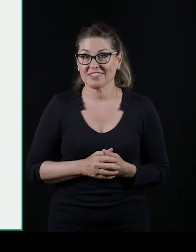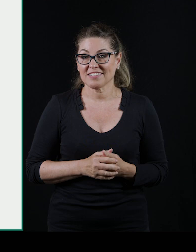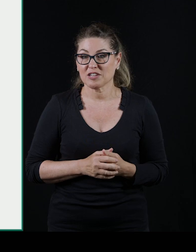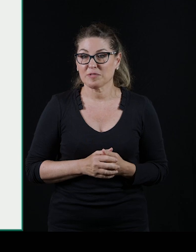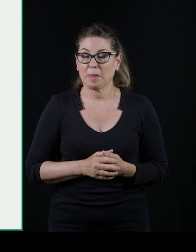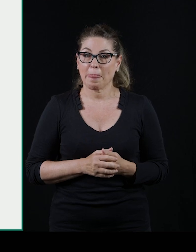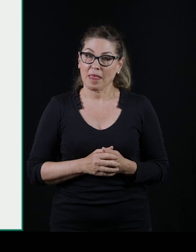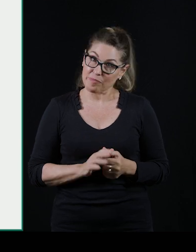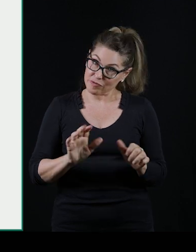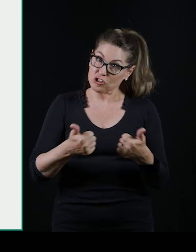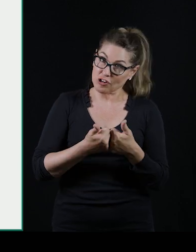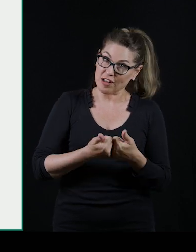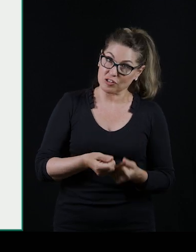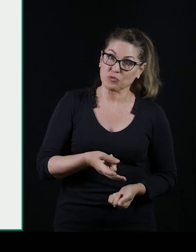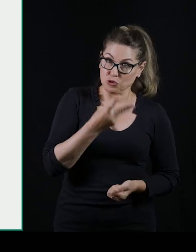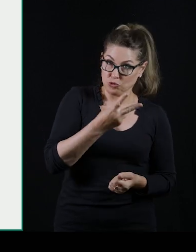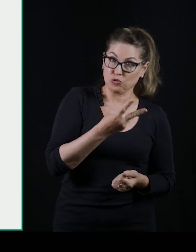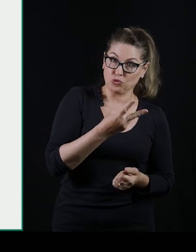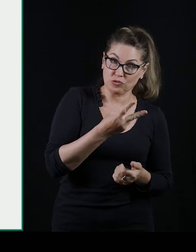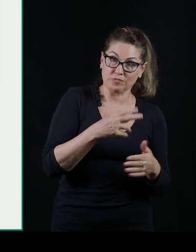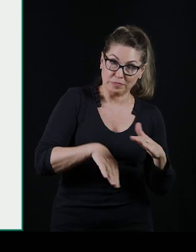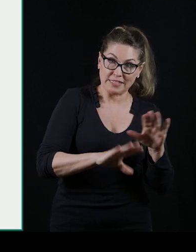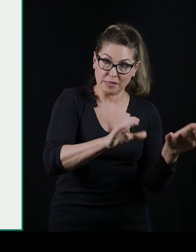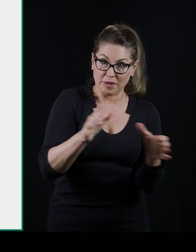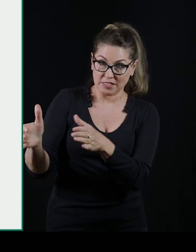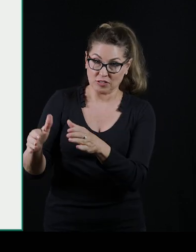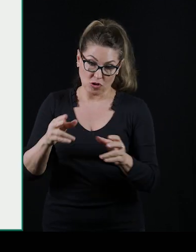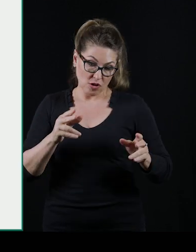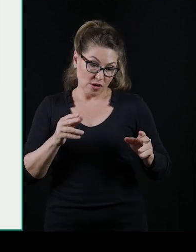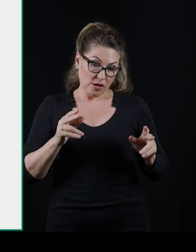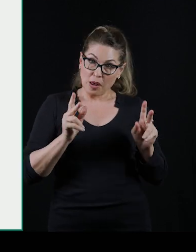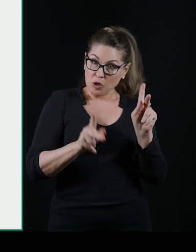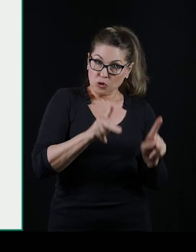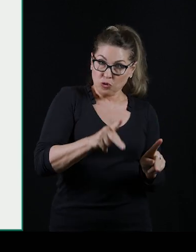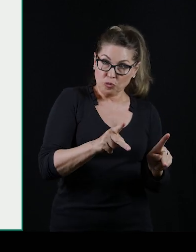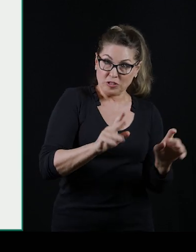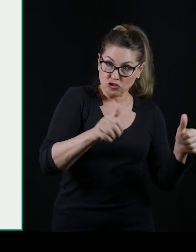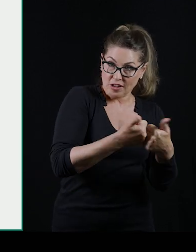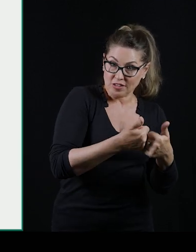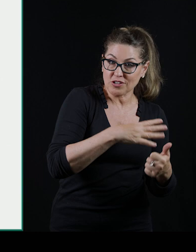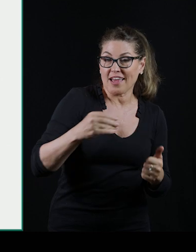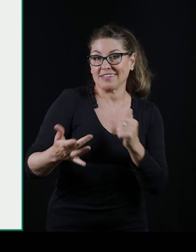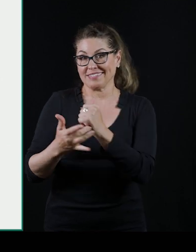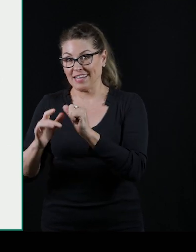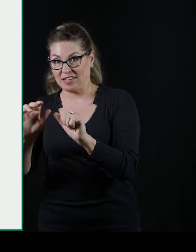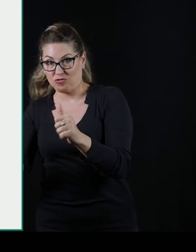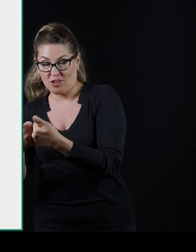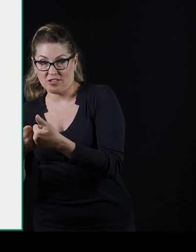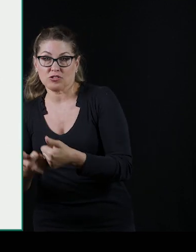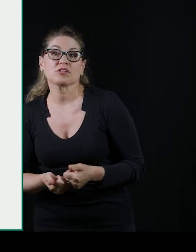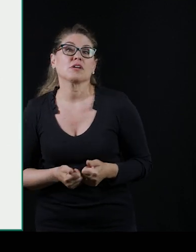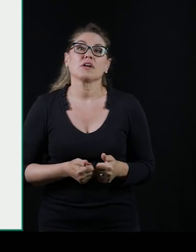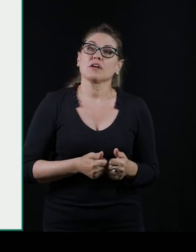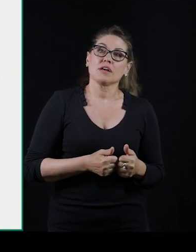I think our challenges can be broken down into two basic buckets, human challenges and technical challenges. The biggest human challenge we have is